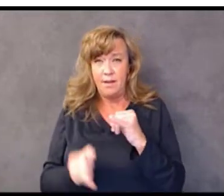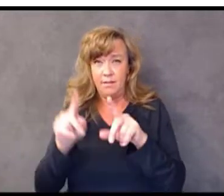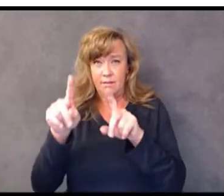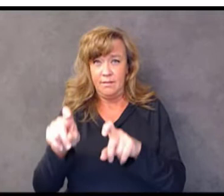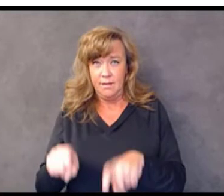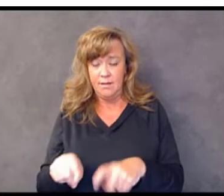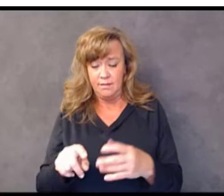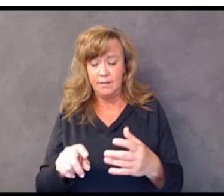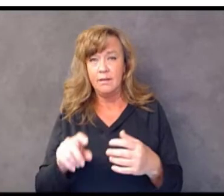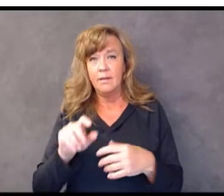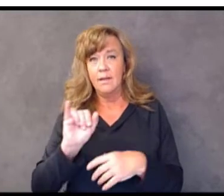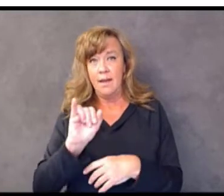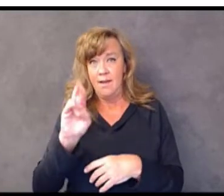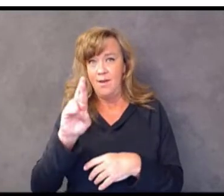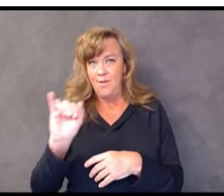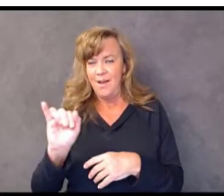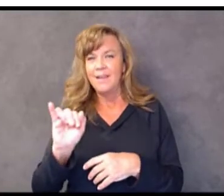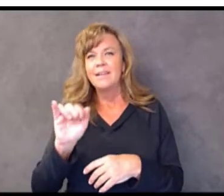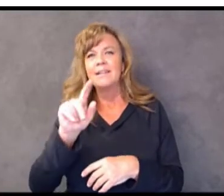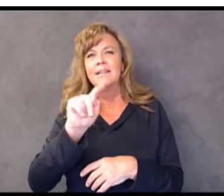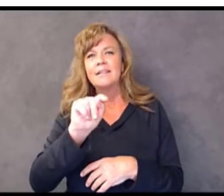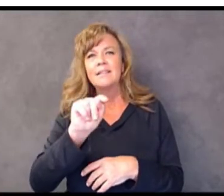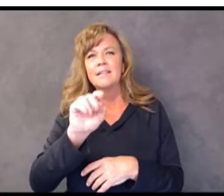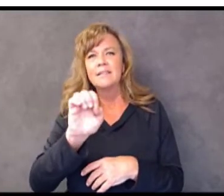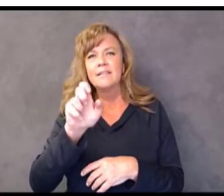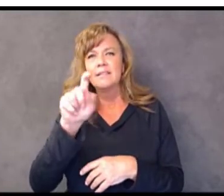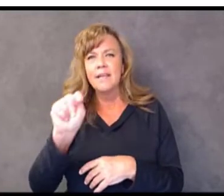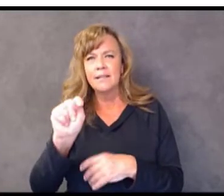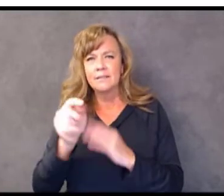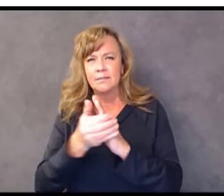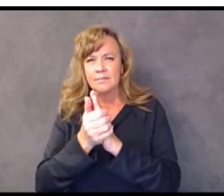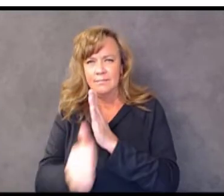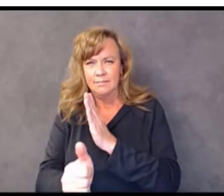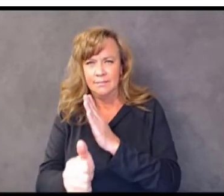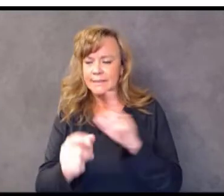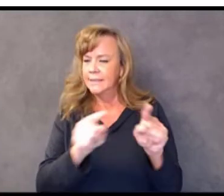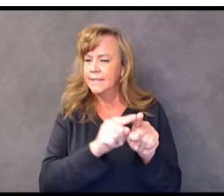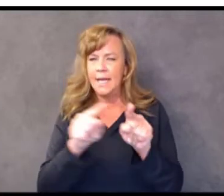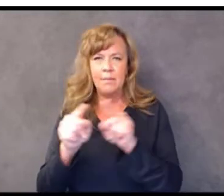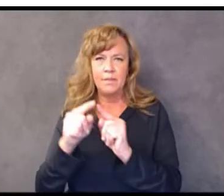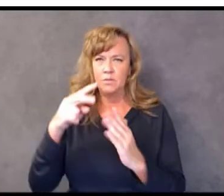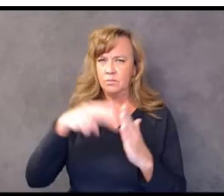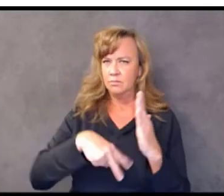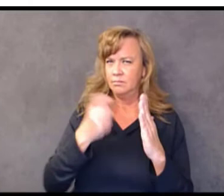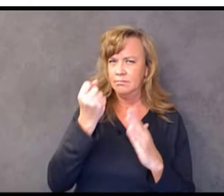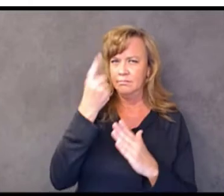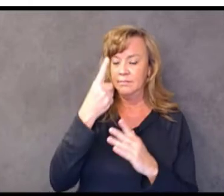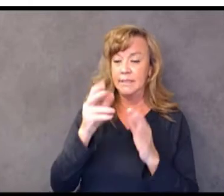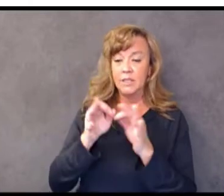As with the reading comprehension test, interpreters should not provide support on this subtest